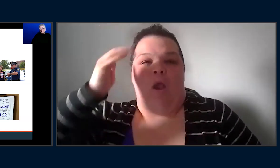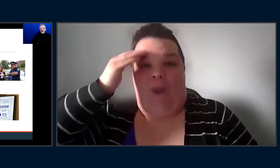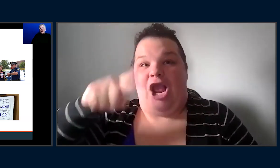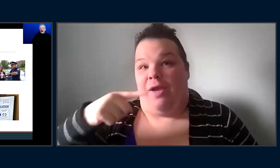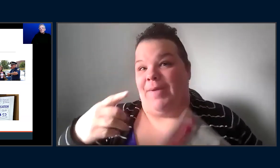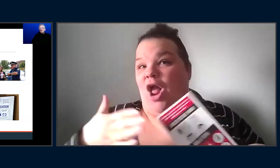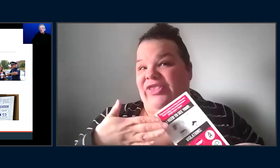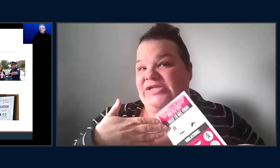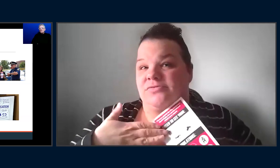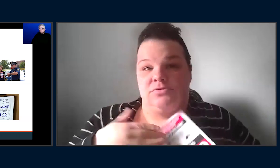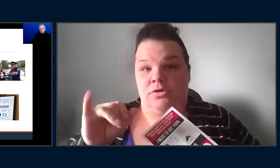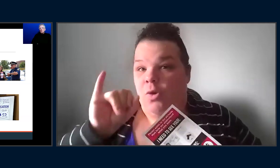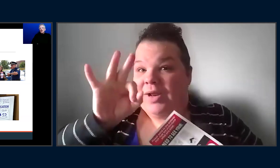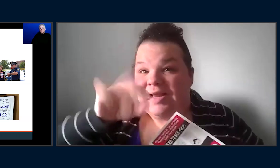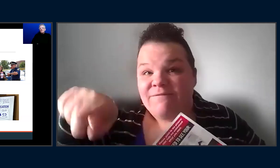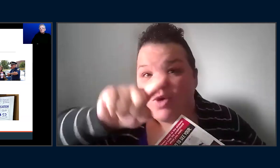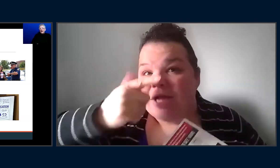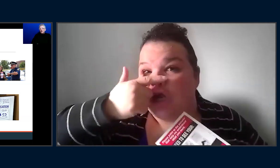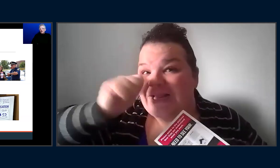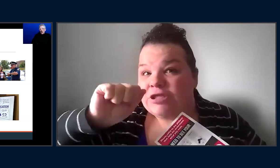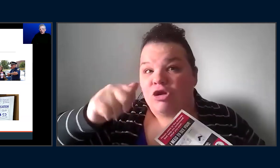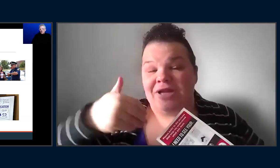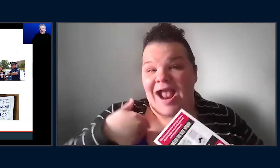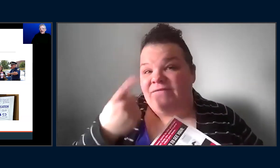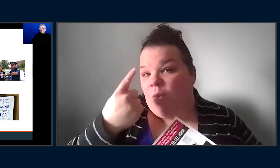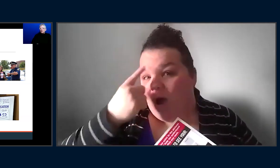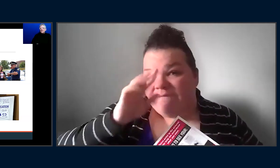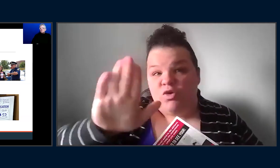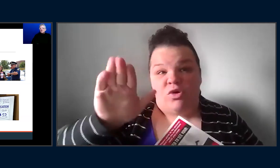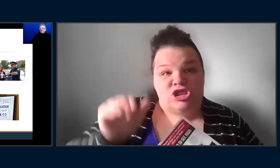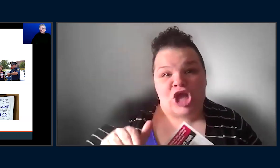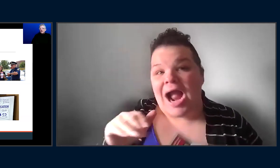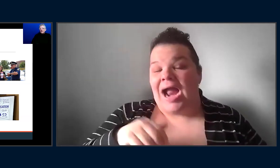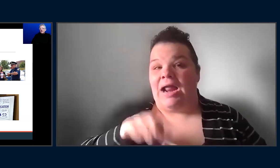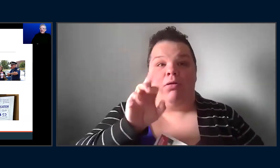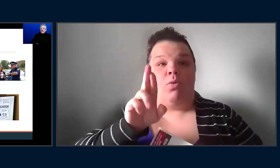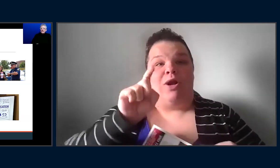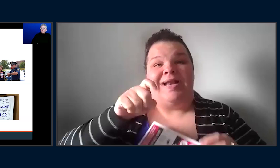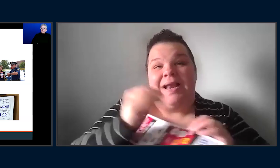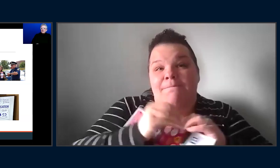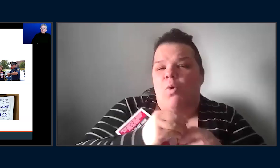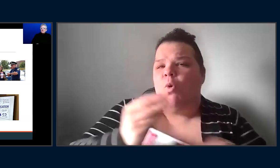as well as police stations. So the police are aware of this placard card. And if you're interested